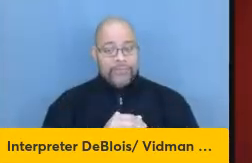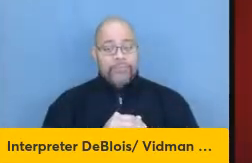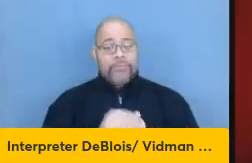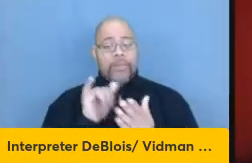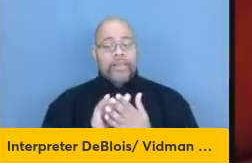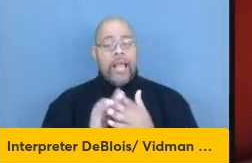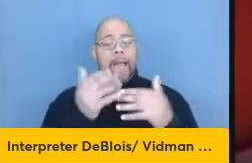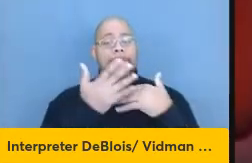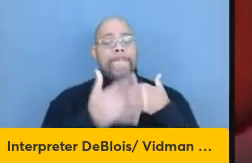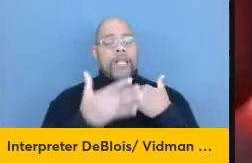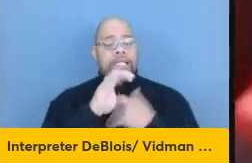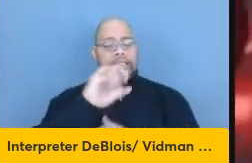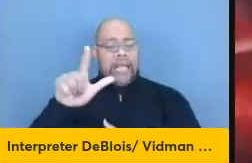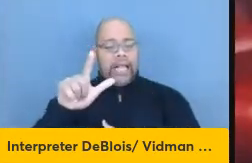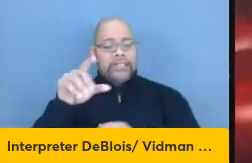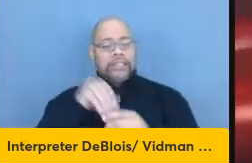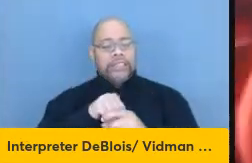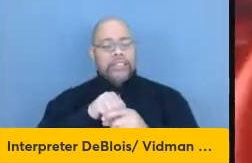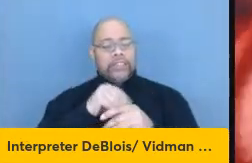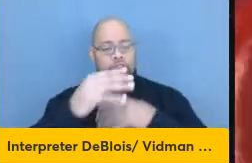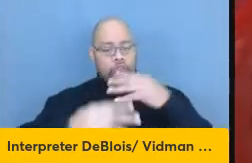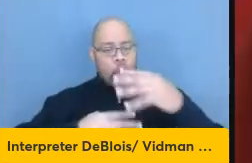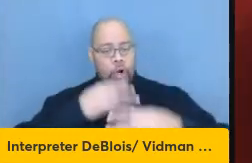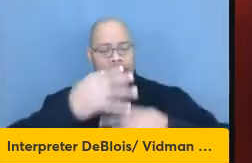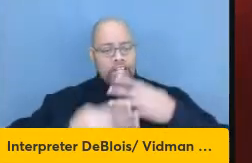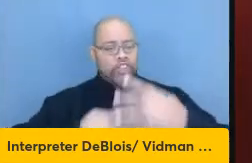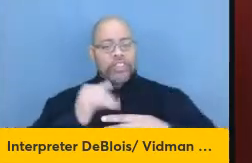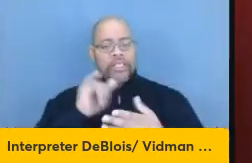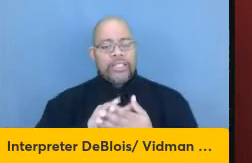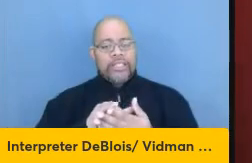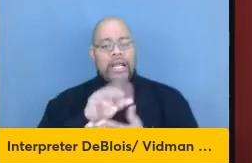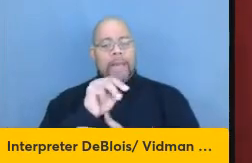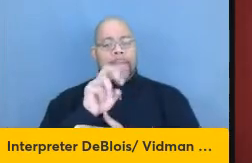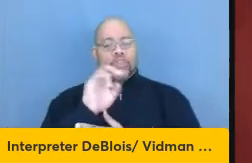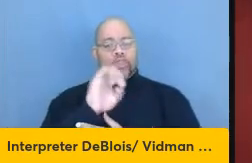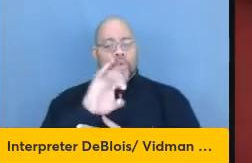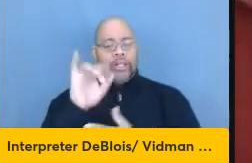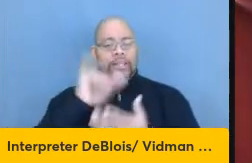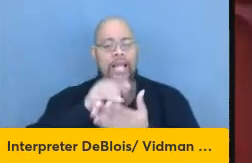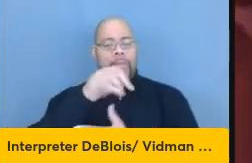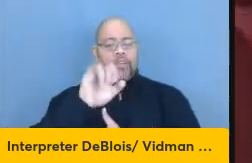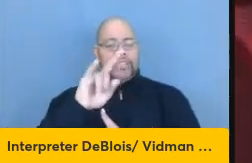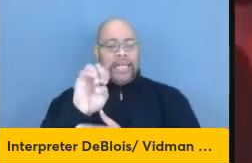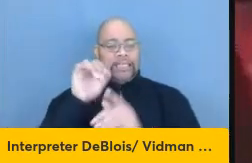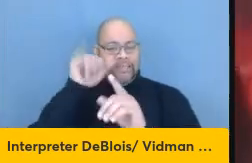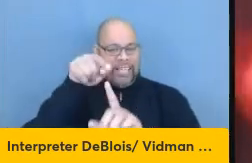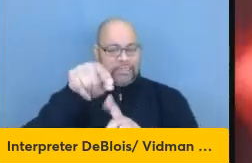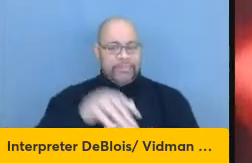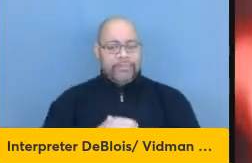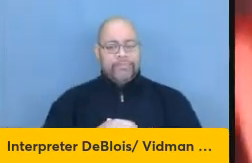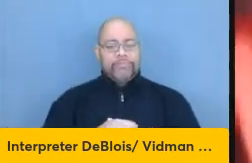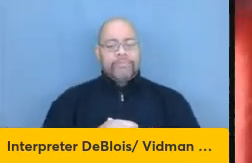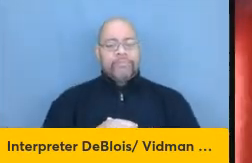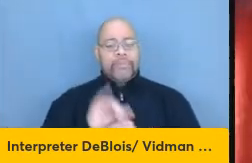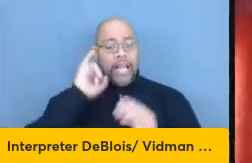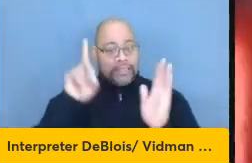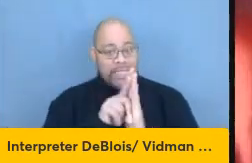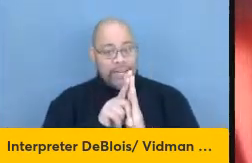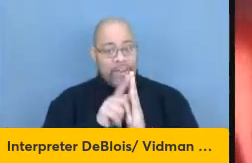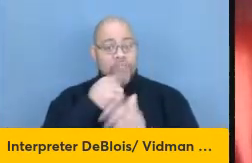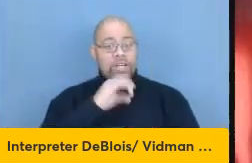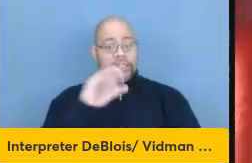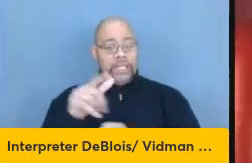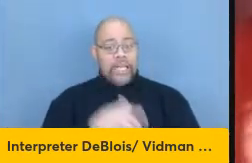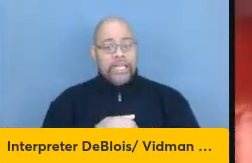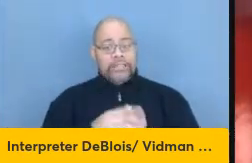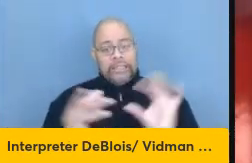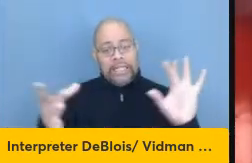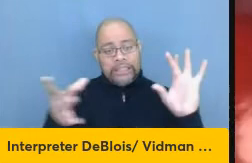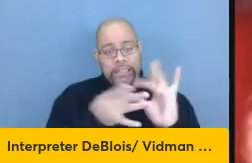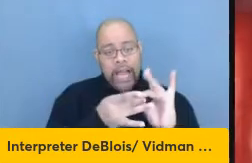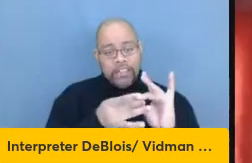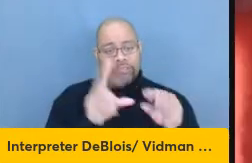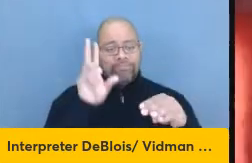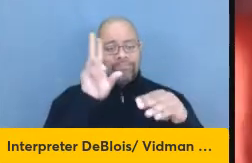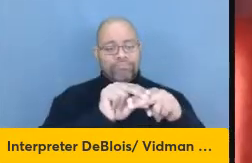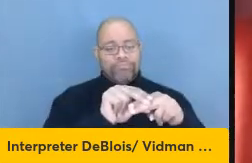cells in your circulation, that's merozoite. That's a parasite stage. It identifies a red cell, it attaches it orients itself,